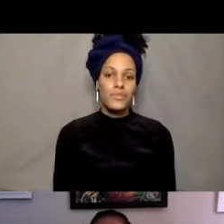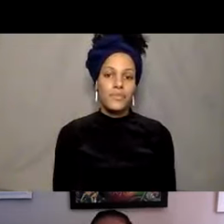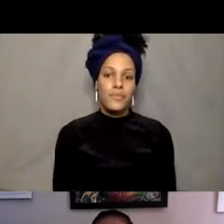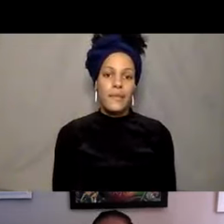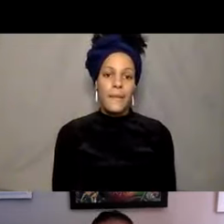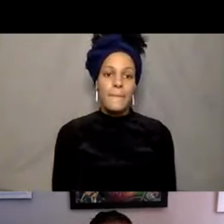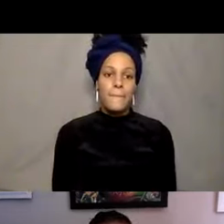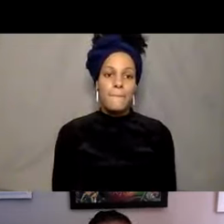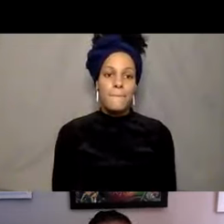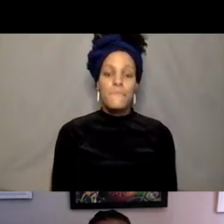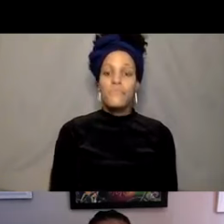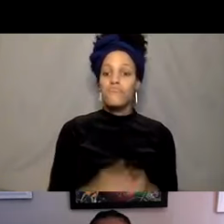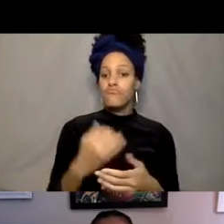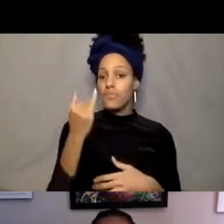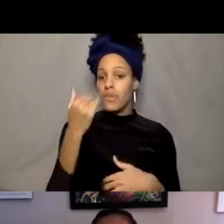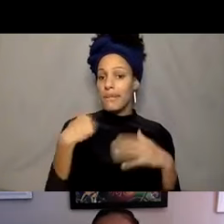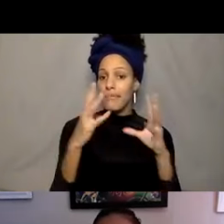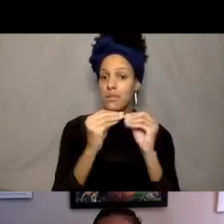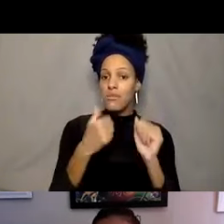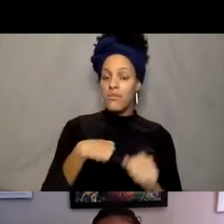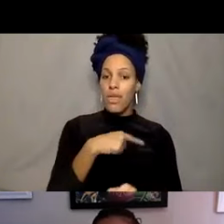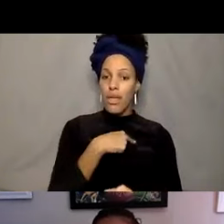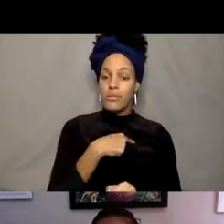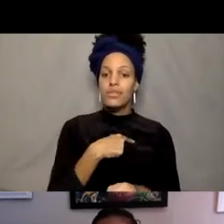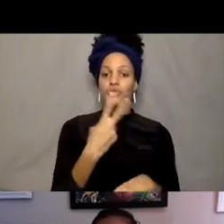So in a meeting with us, there are two types of meetings available.